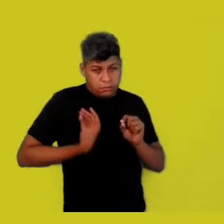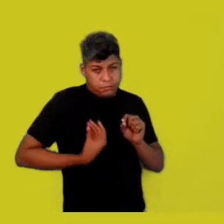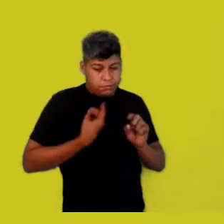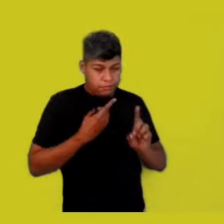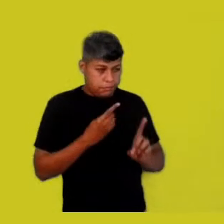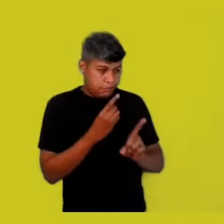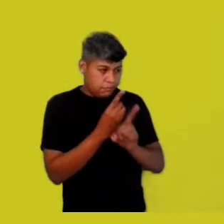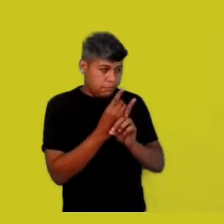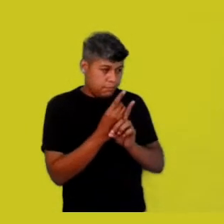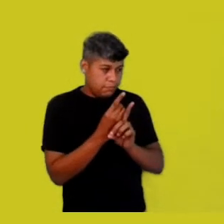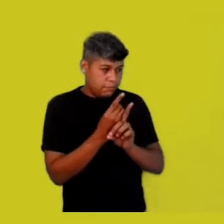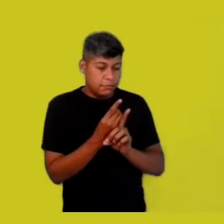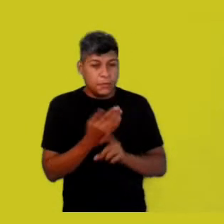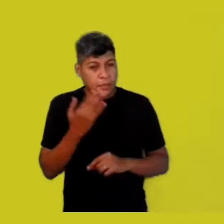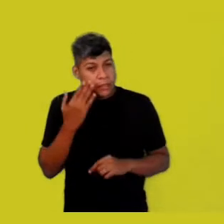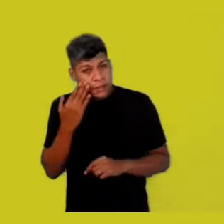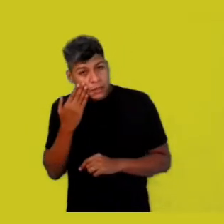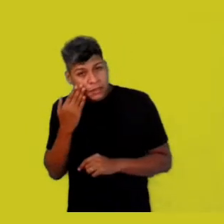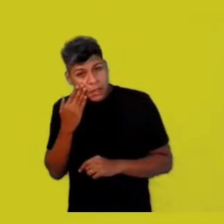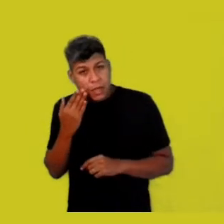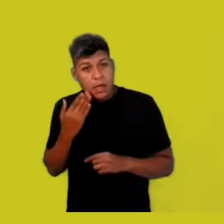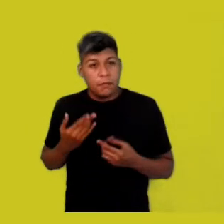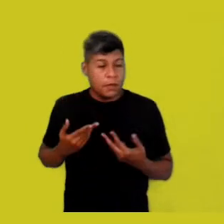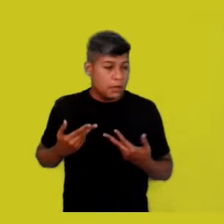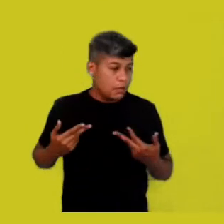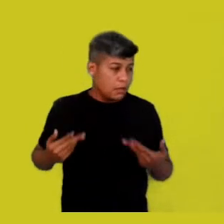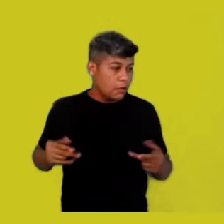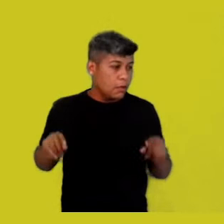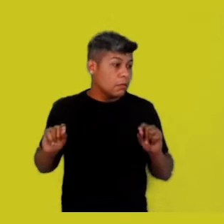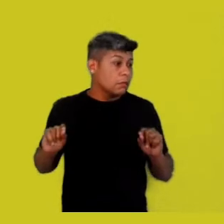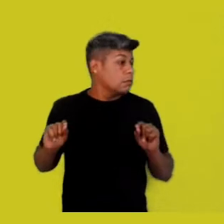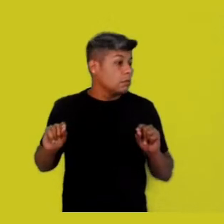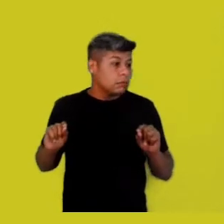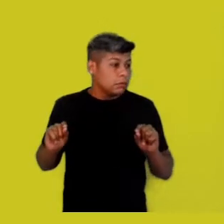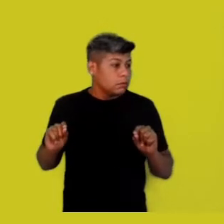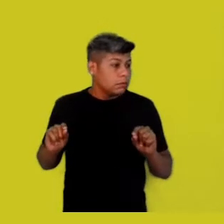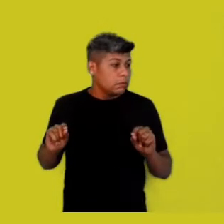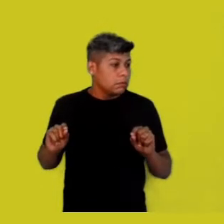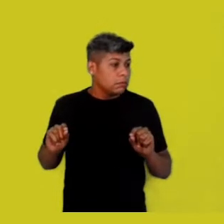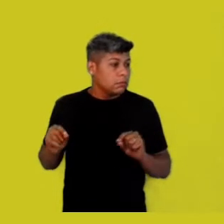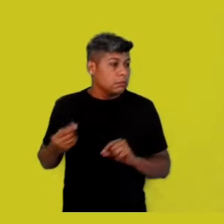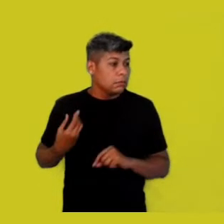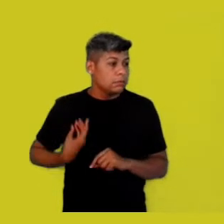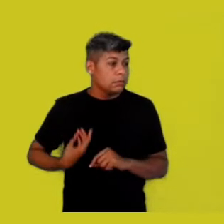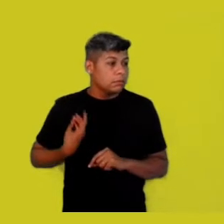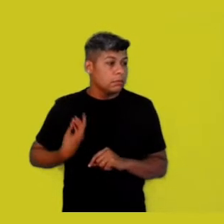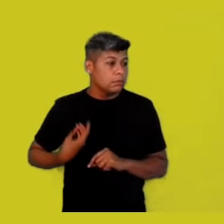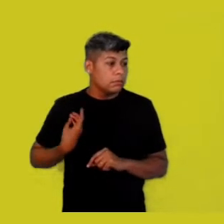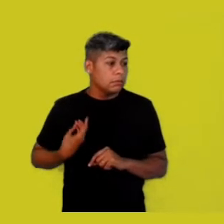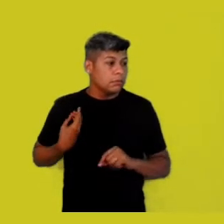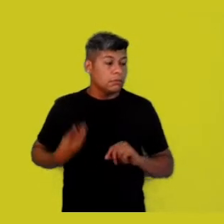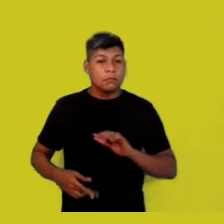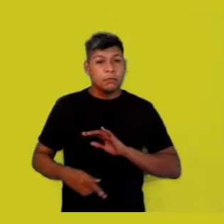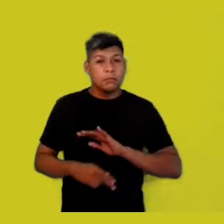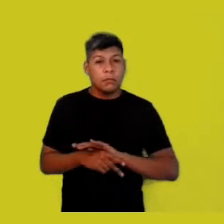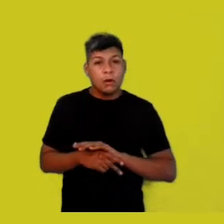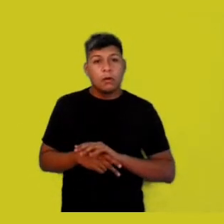even what would be imperscrutable, unfathomable,